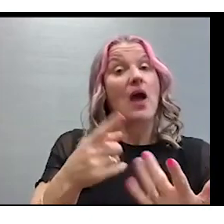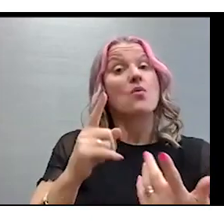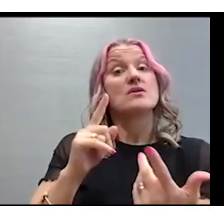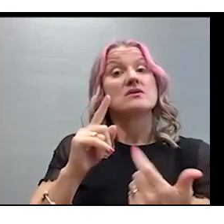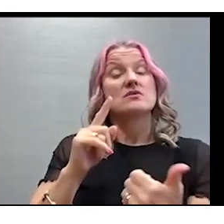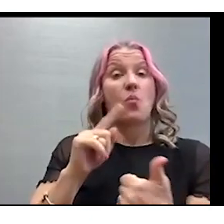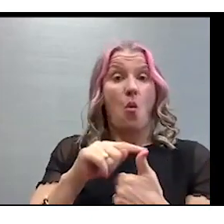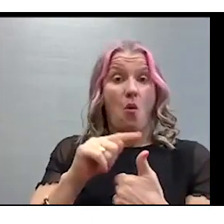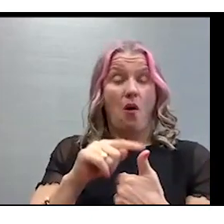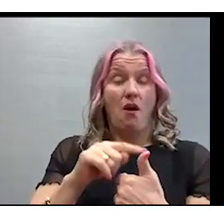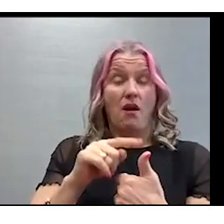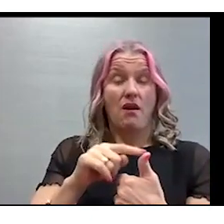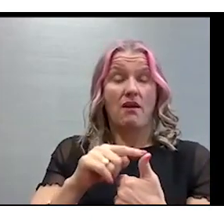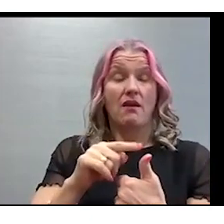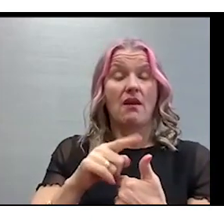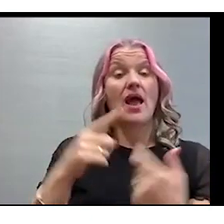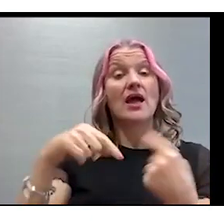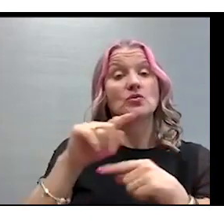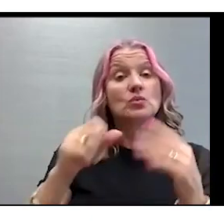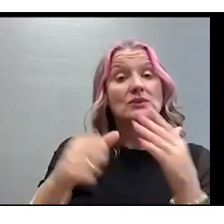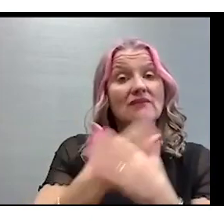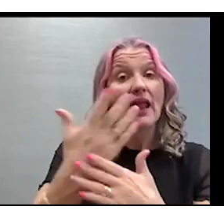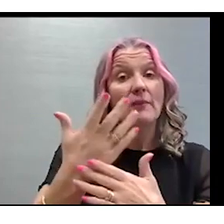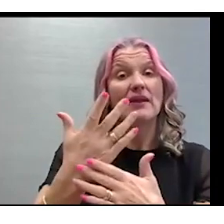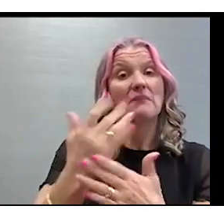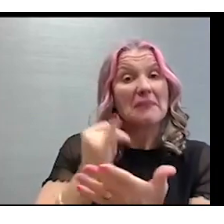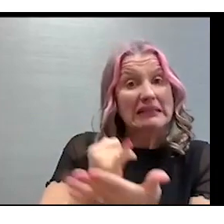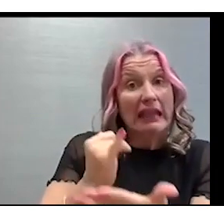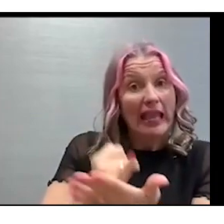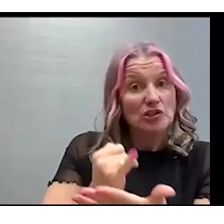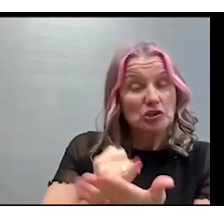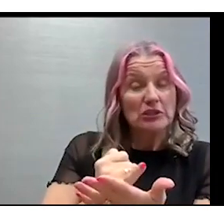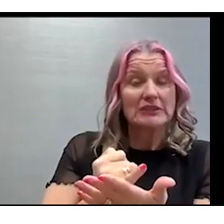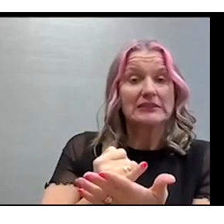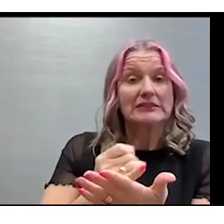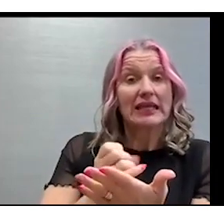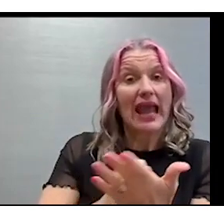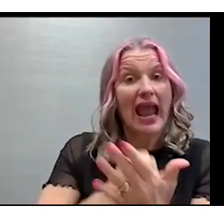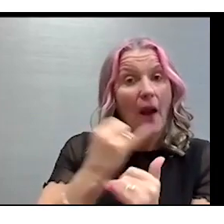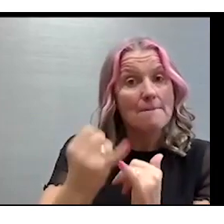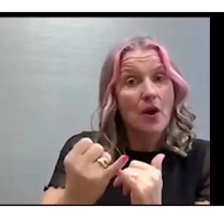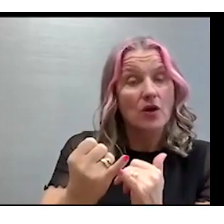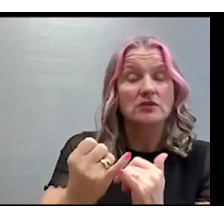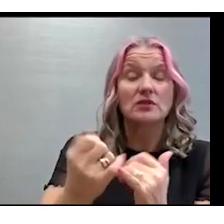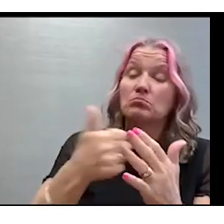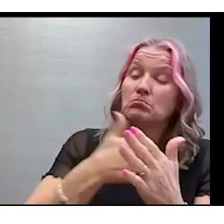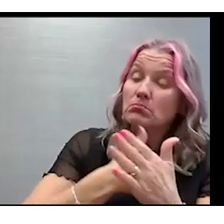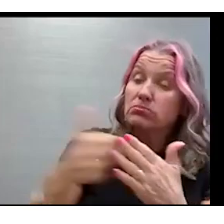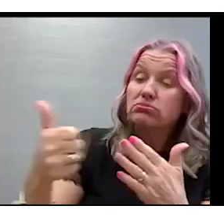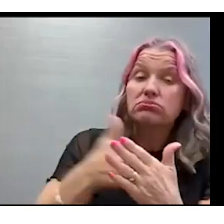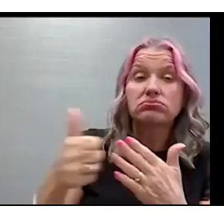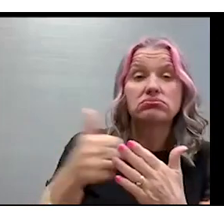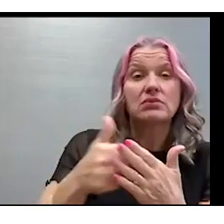Then as we're developing this mitigations and outputs cost constant consumer feedback.